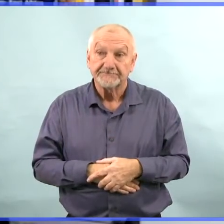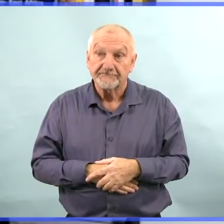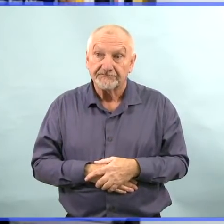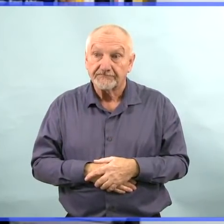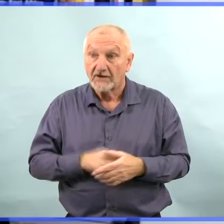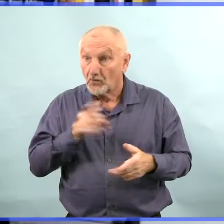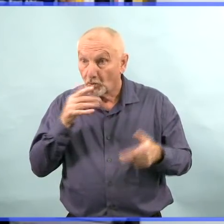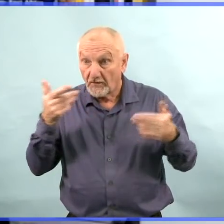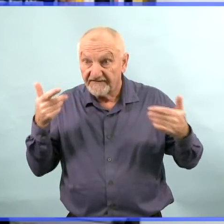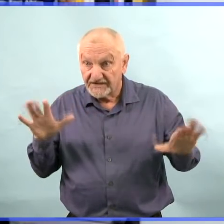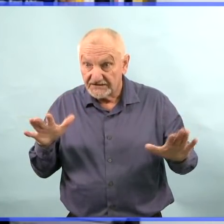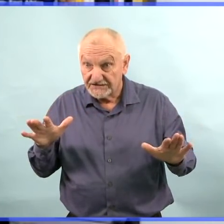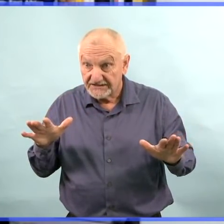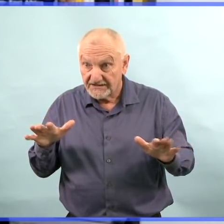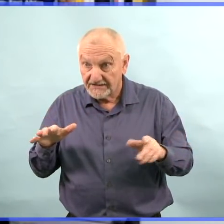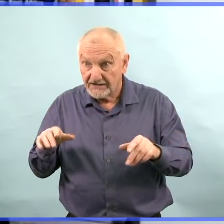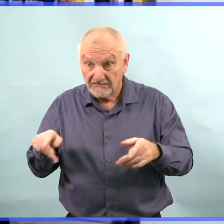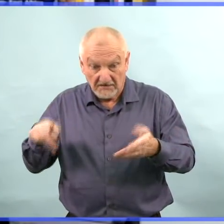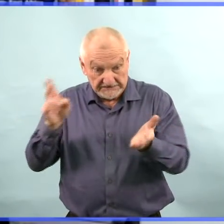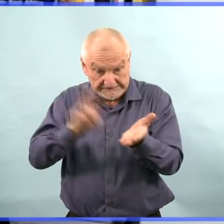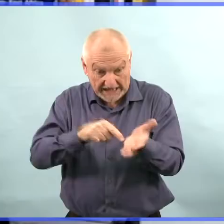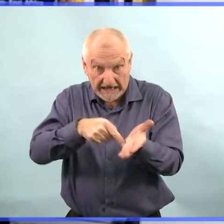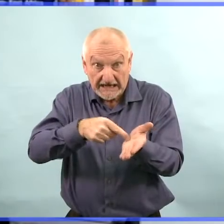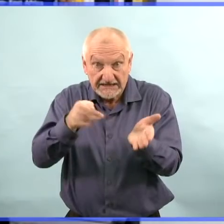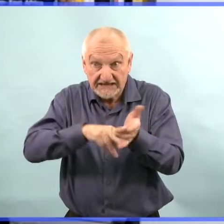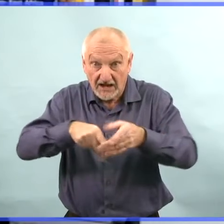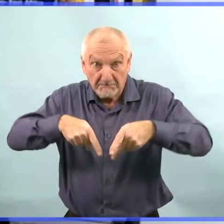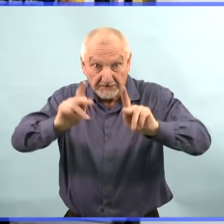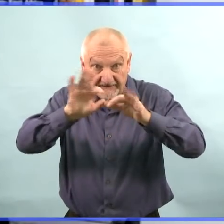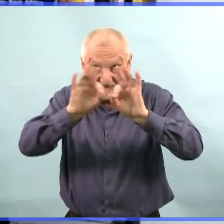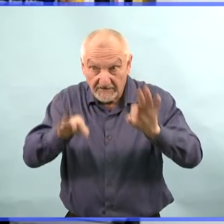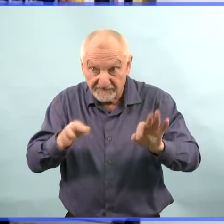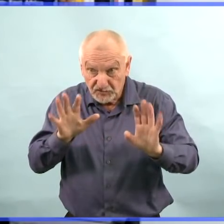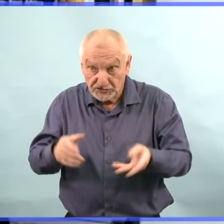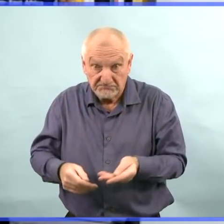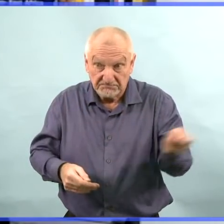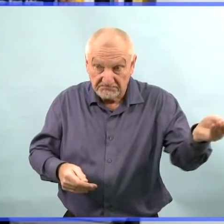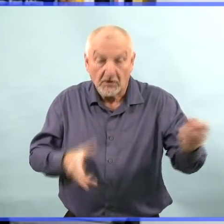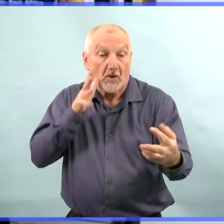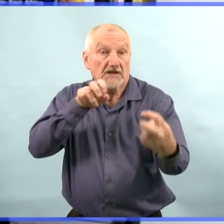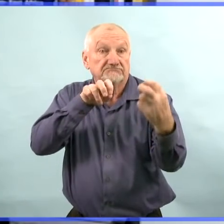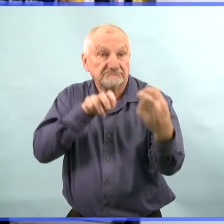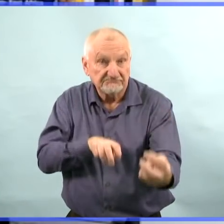coming in to meet with one of our immunizers one-on-one to review the situation and and